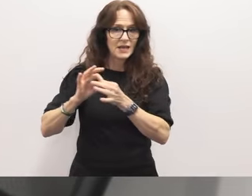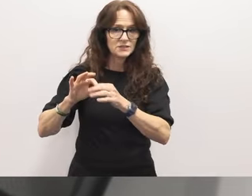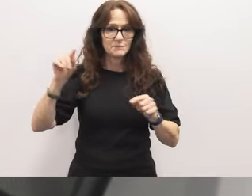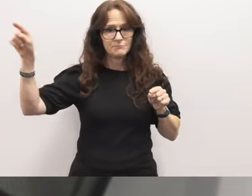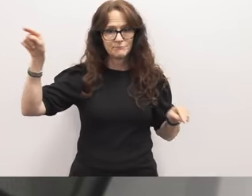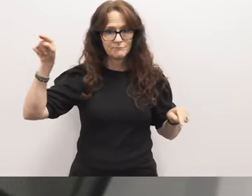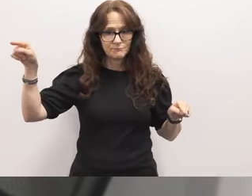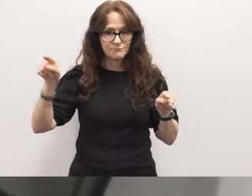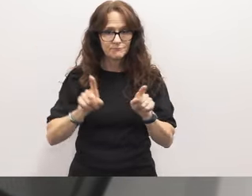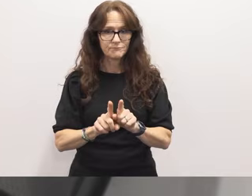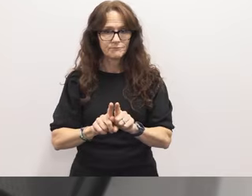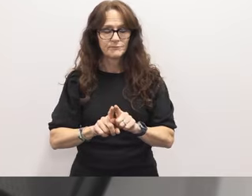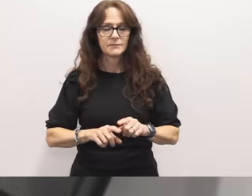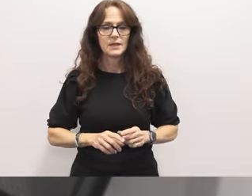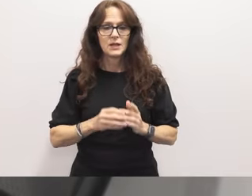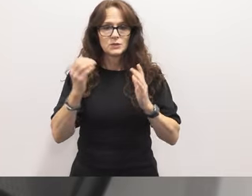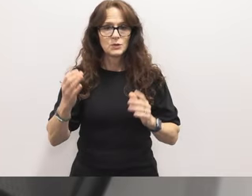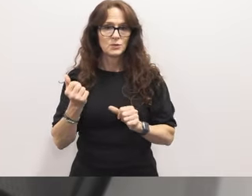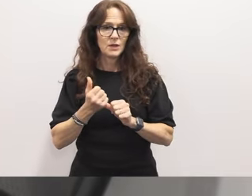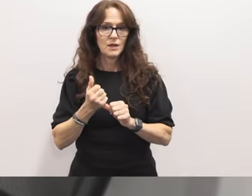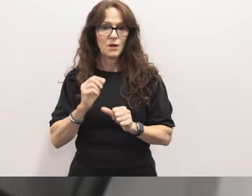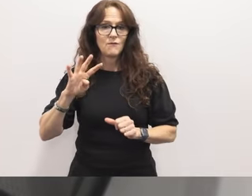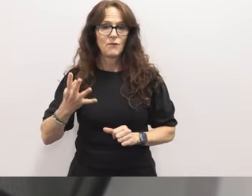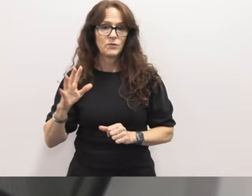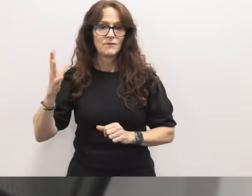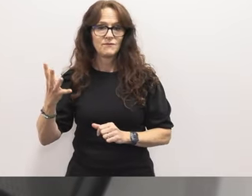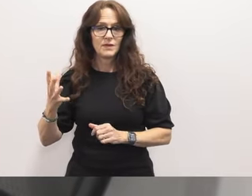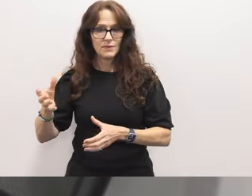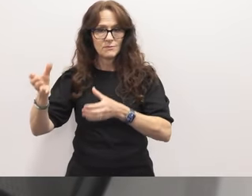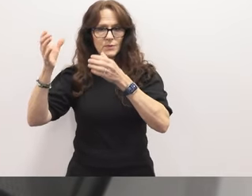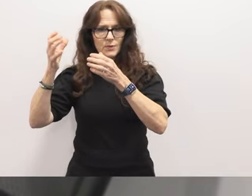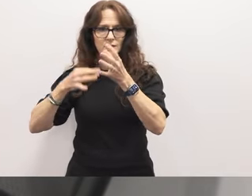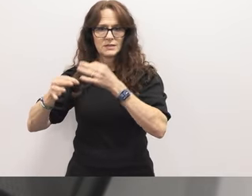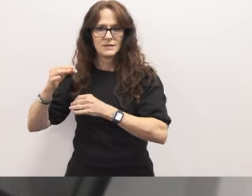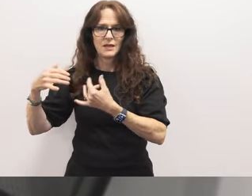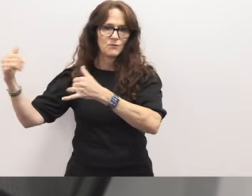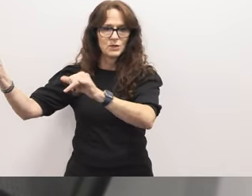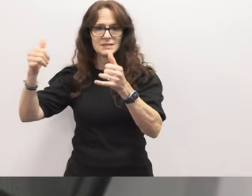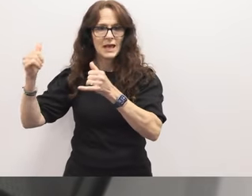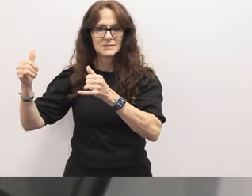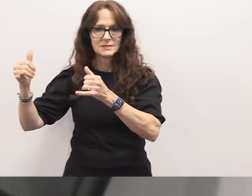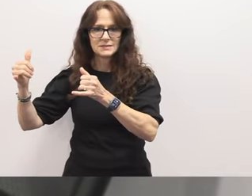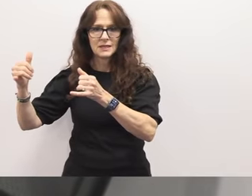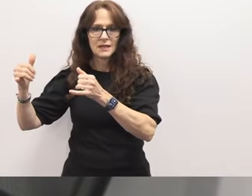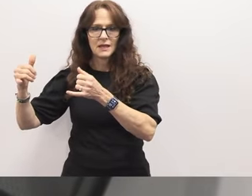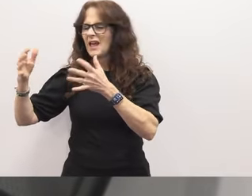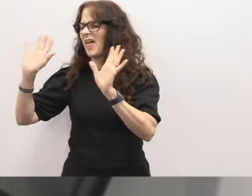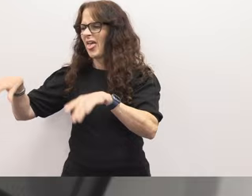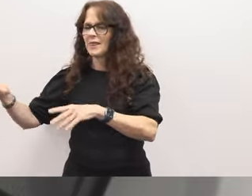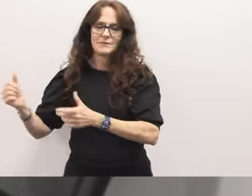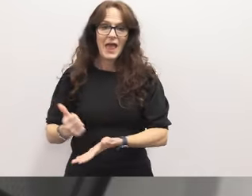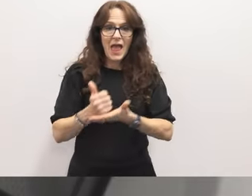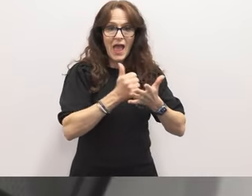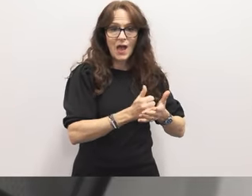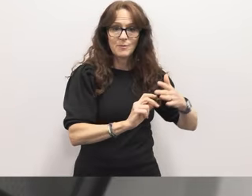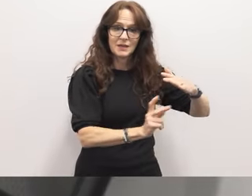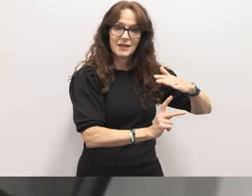We have student aides, fourth and fifth grade scholars that instead of going to recess, they'll prefer to help out in a kindergarten classroom